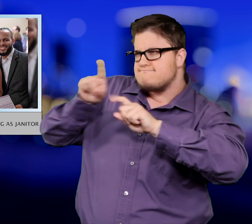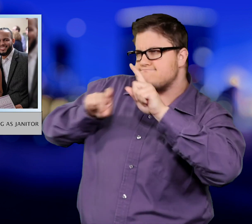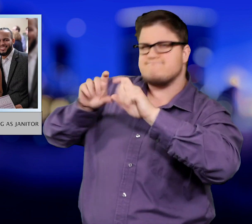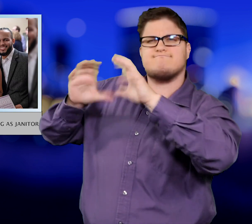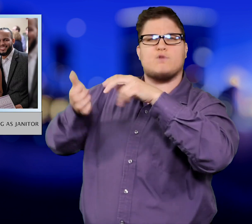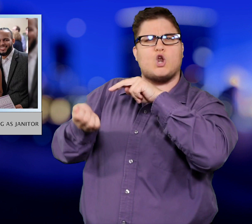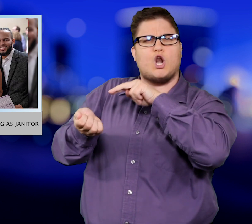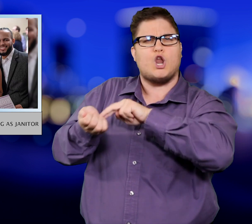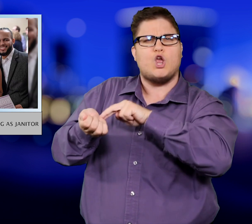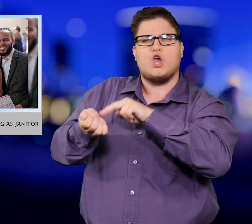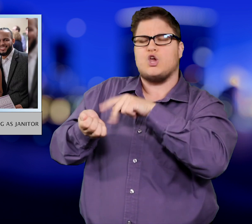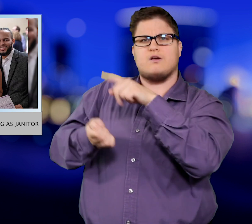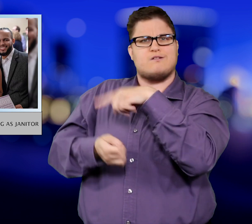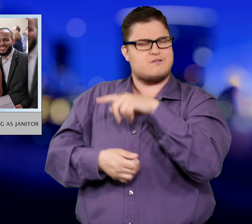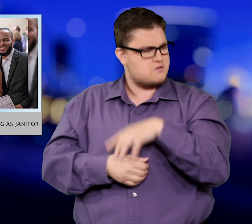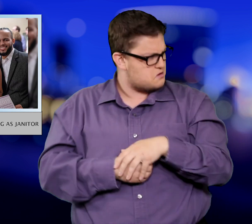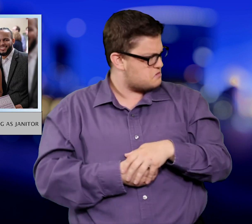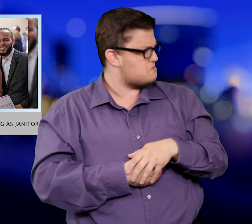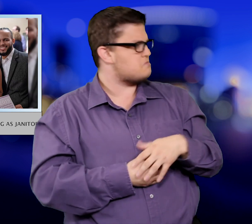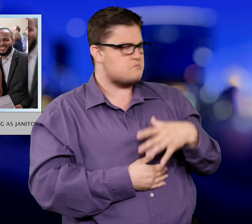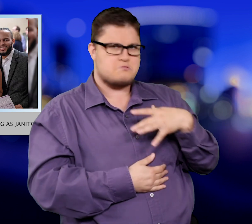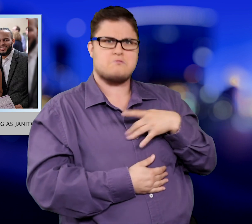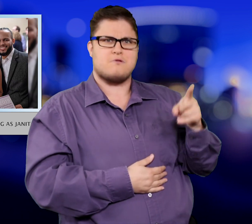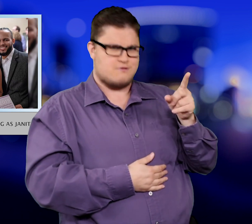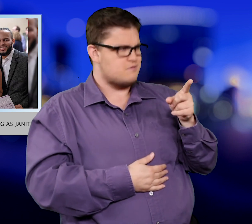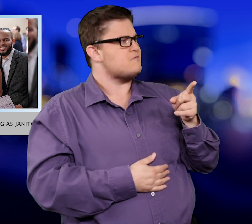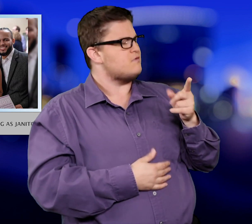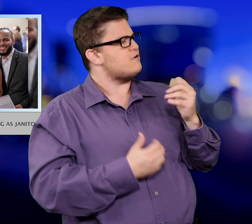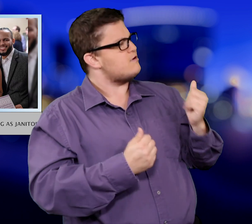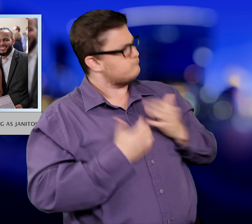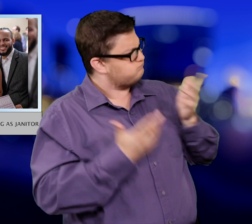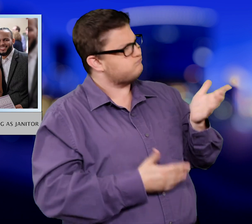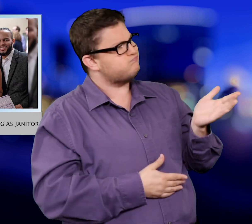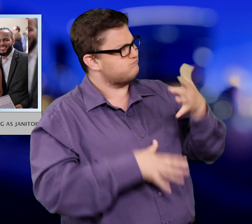The nurses really like the fact that Baez will constantly ask them about their job and